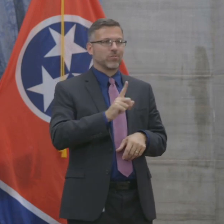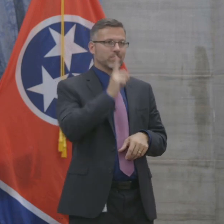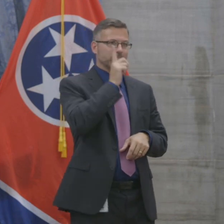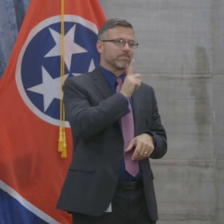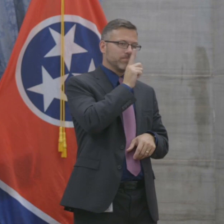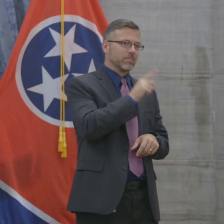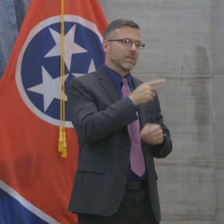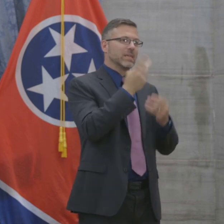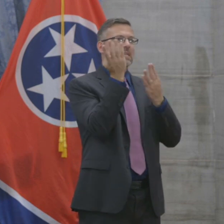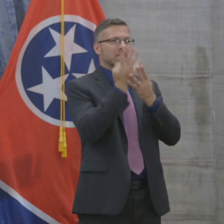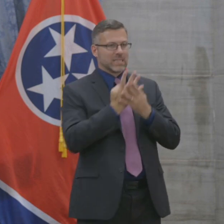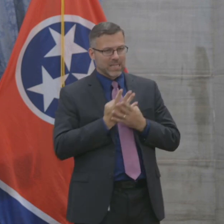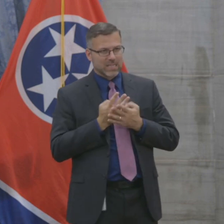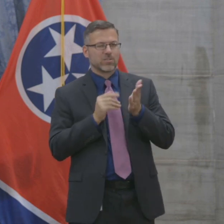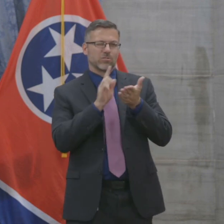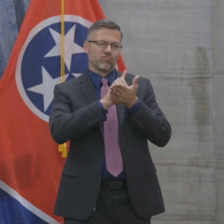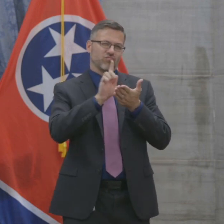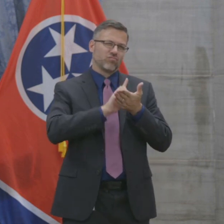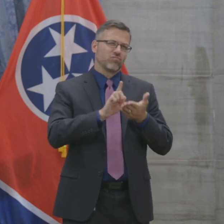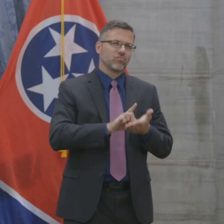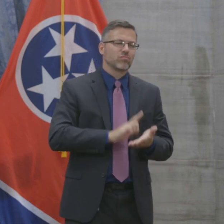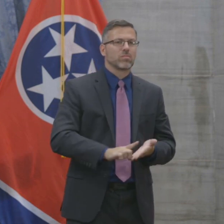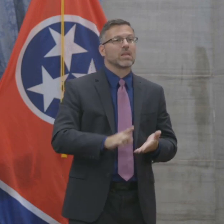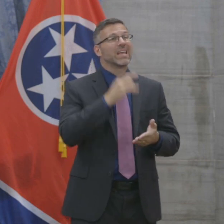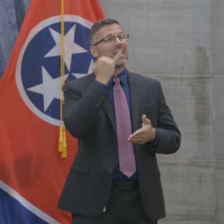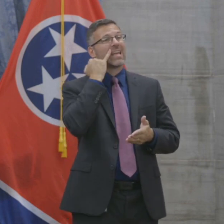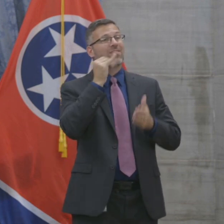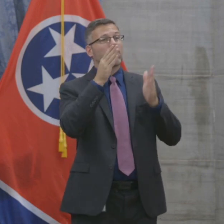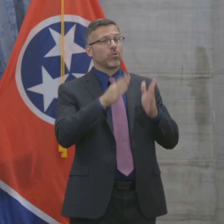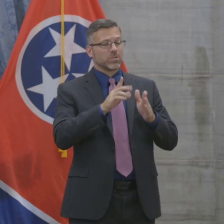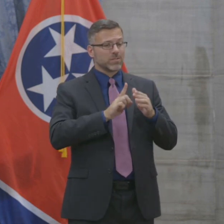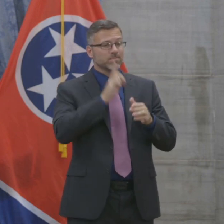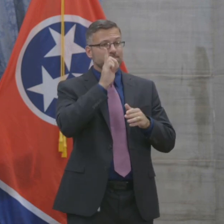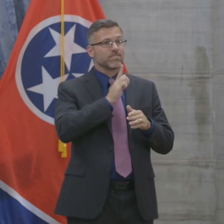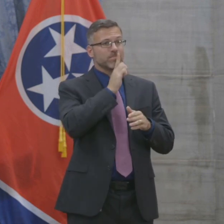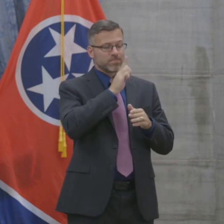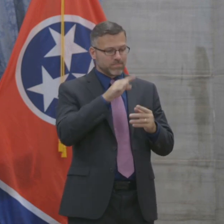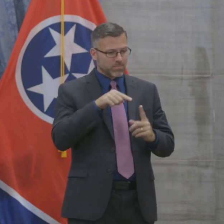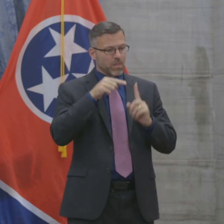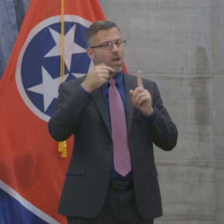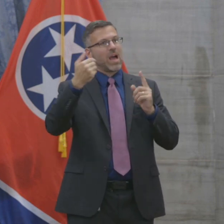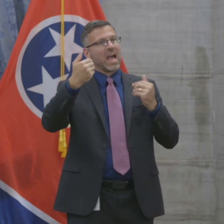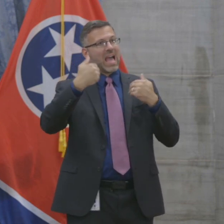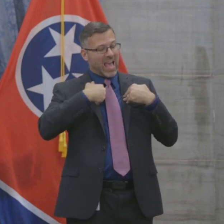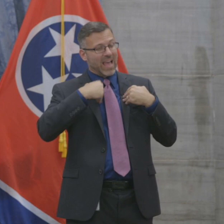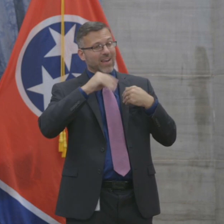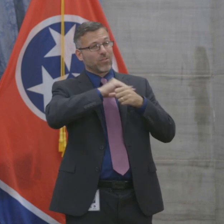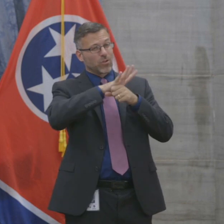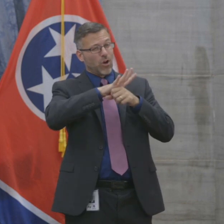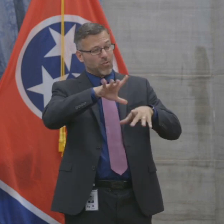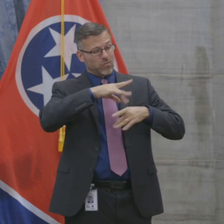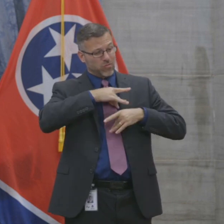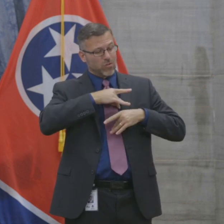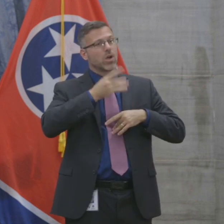For staff who work in intermediate care facilities for persons with intellectual and developmental disabilities developmental disabilities we've adopt add weekly testing in the